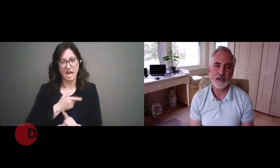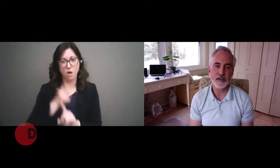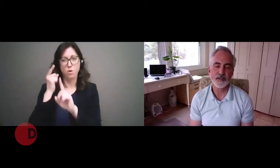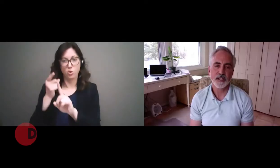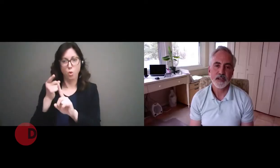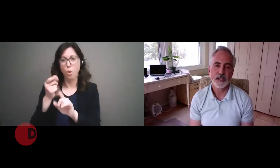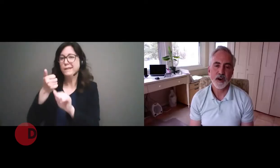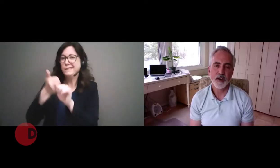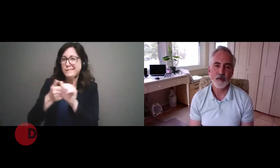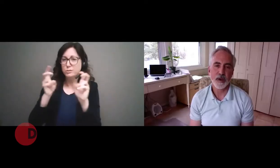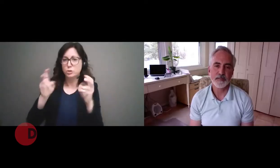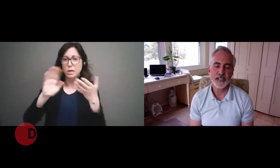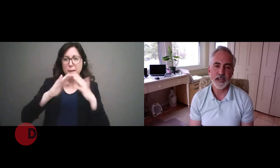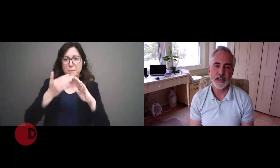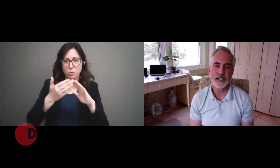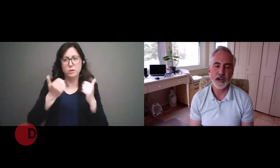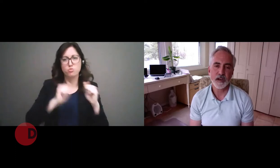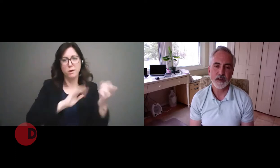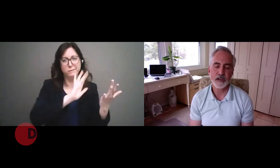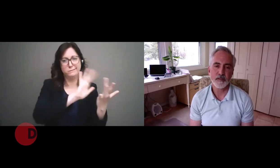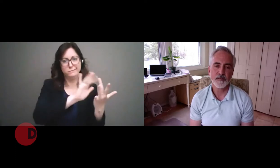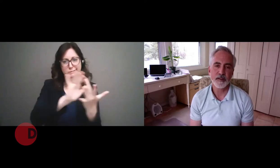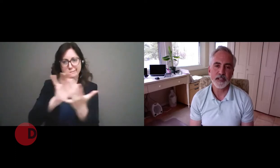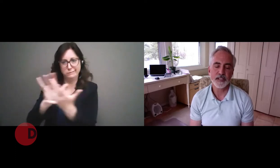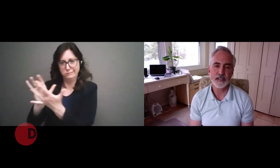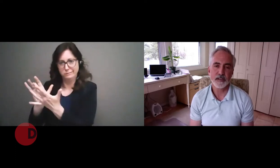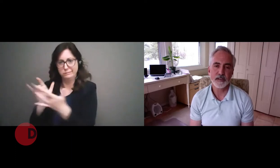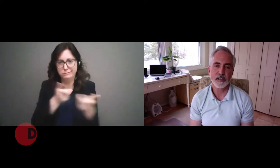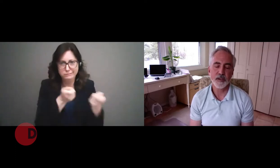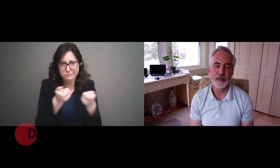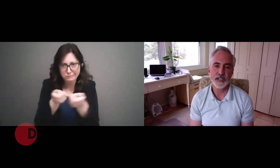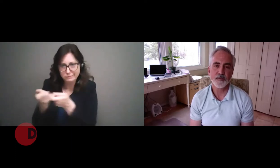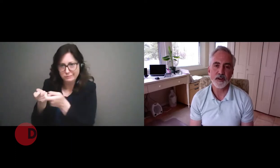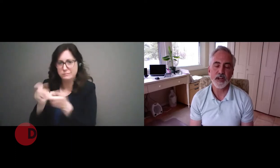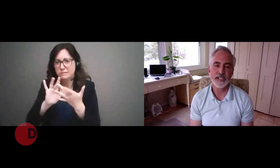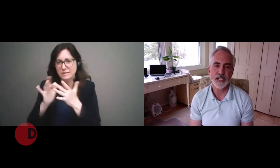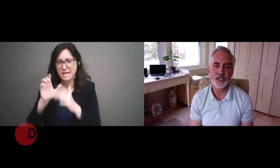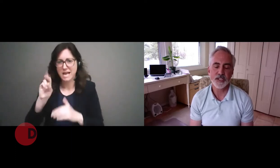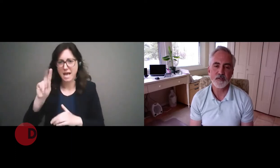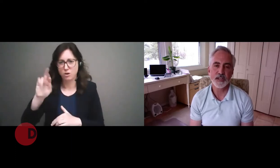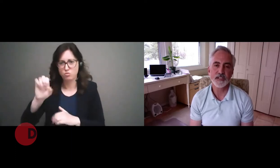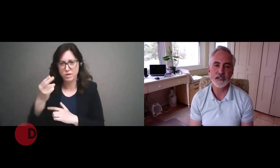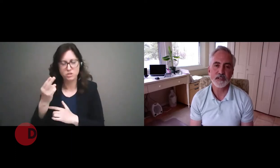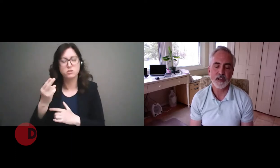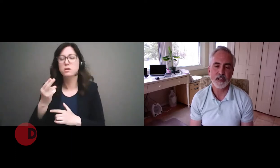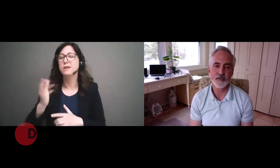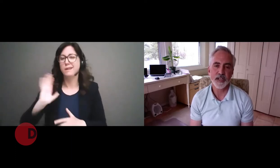[Geoff]: Our goal with each community is to try to reach out and do outreach.